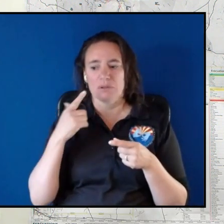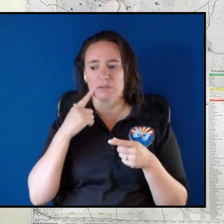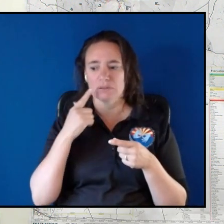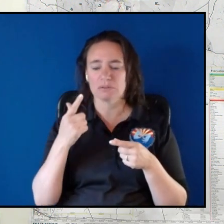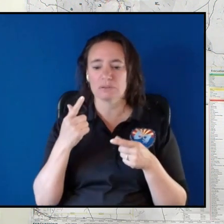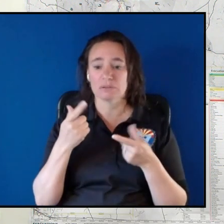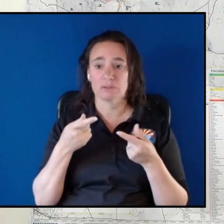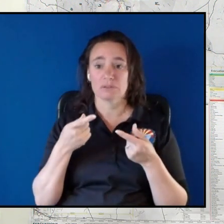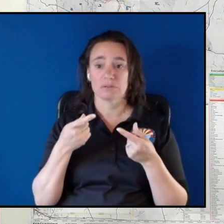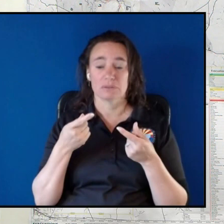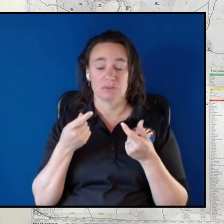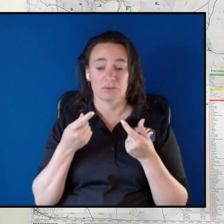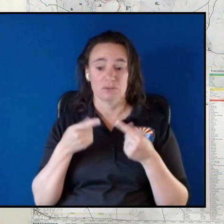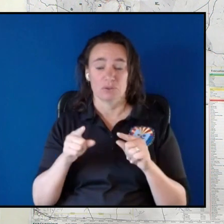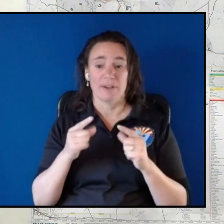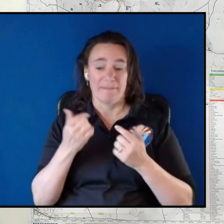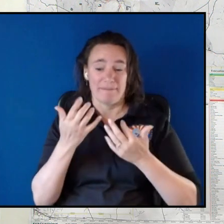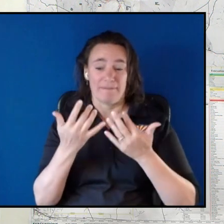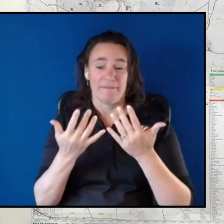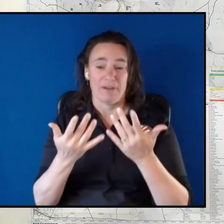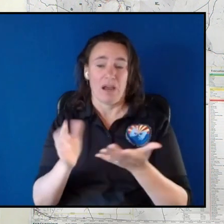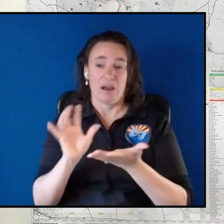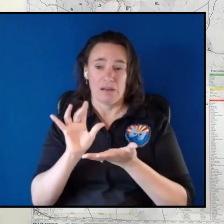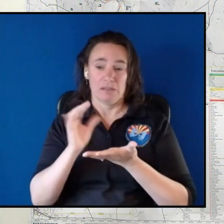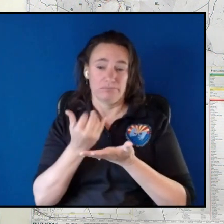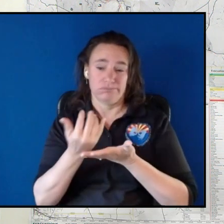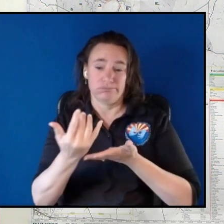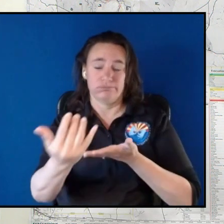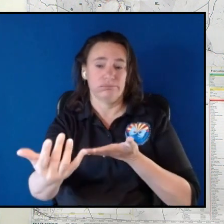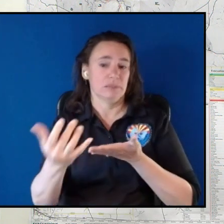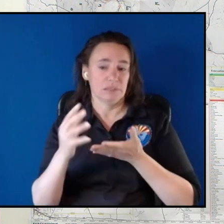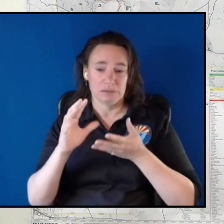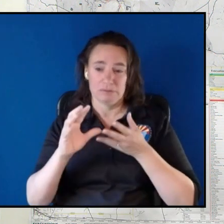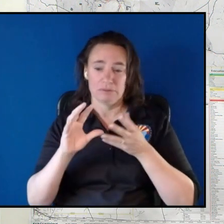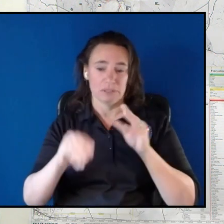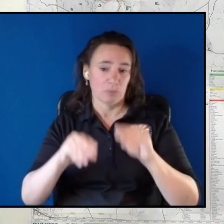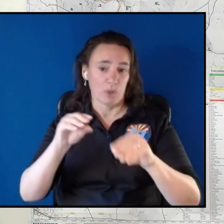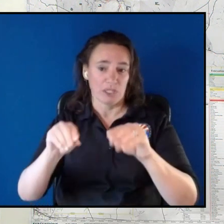over the previous weeks, that have been used to halt the